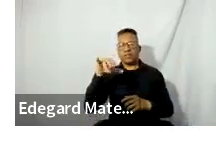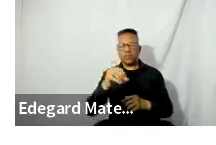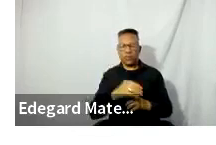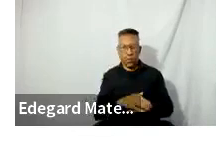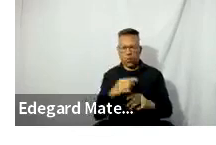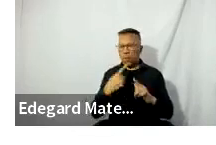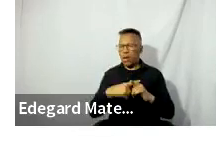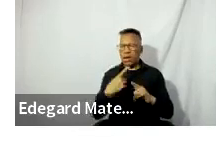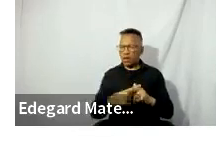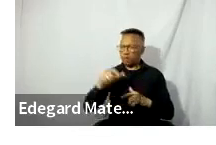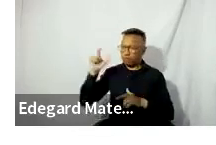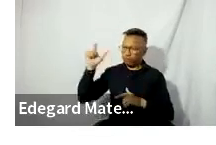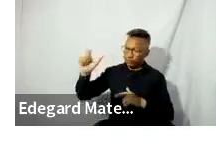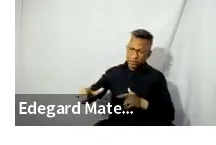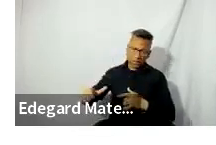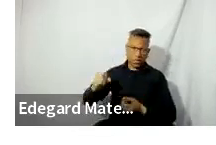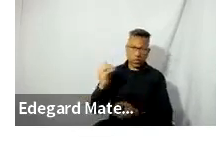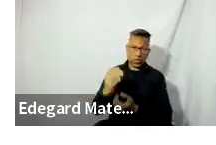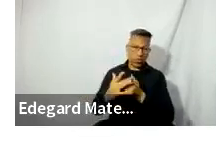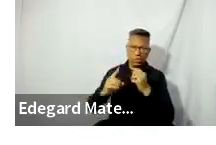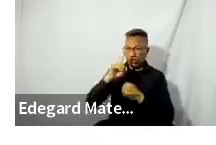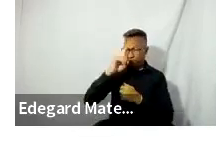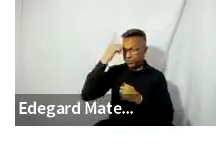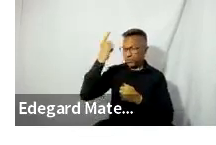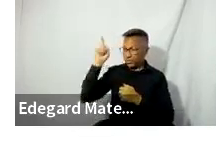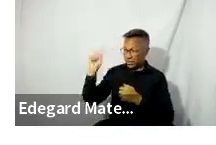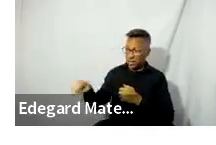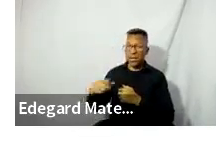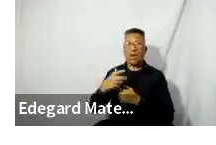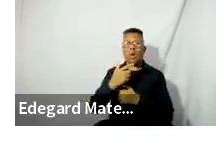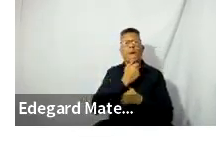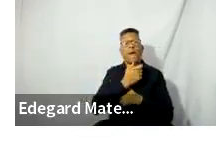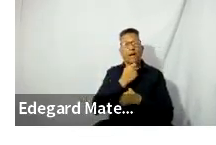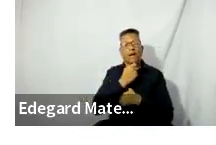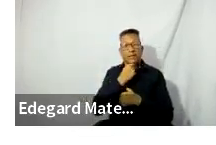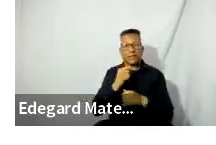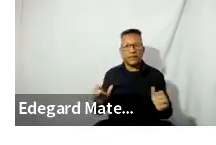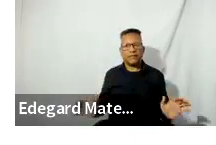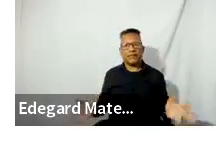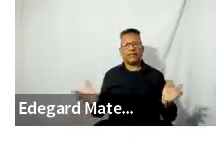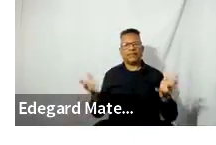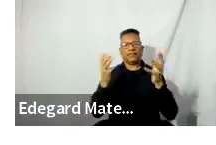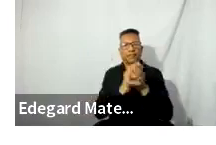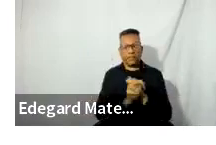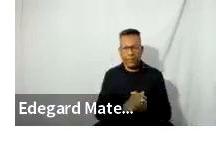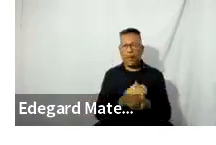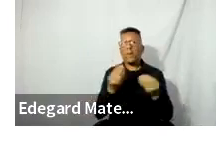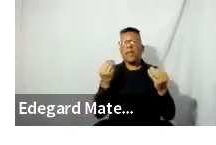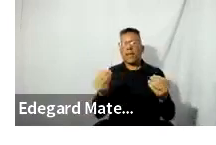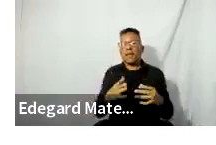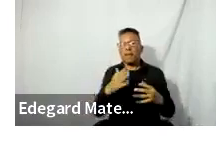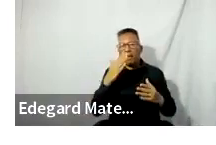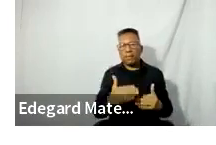condition stimulus created our ificial tificially biased, that is, a means of mastering, astering behavior behavior. That's